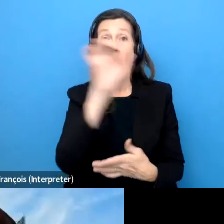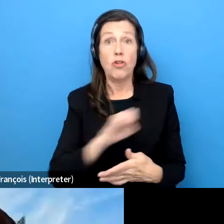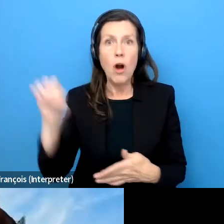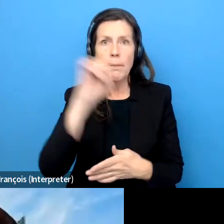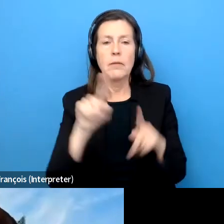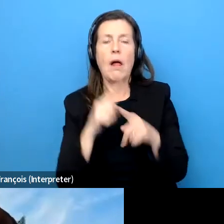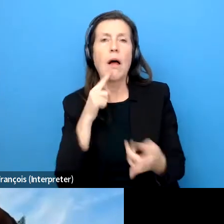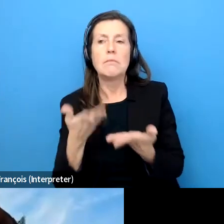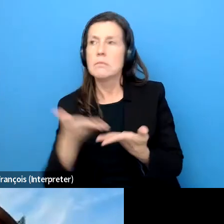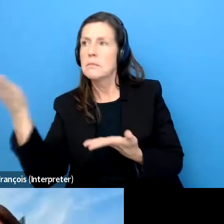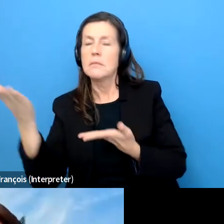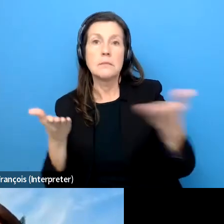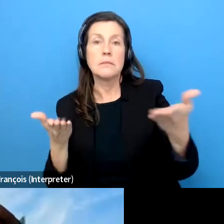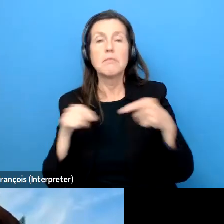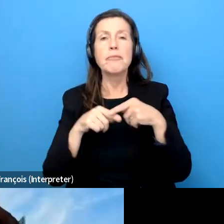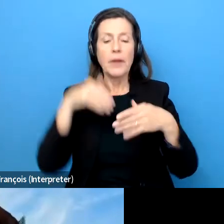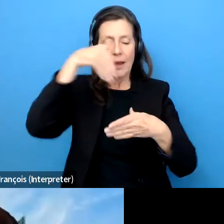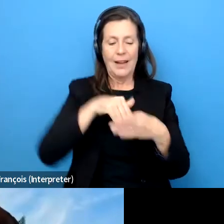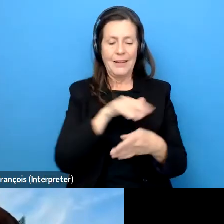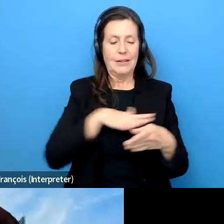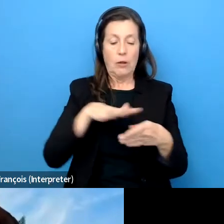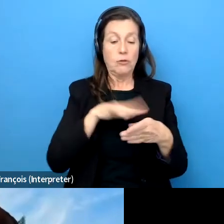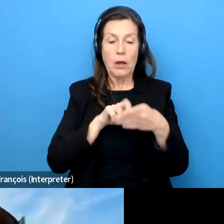with all of these actors involved but it's complex